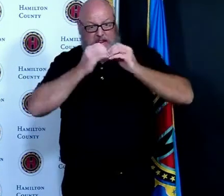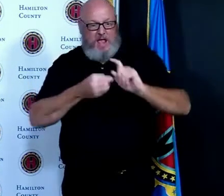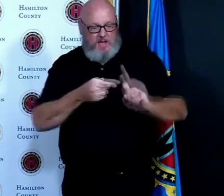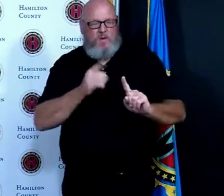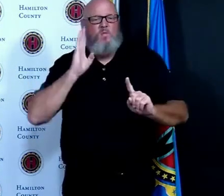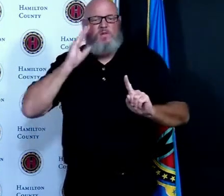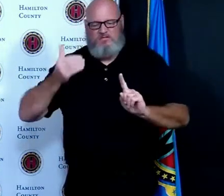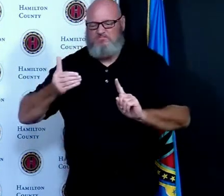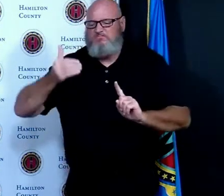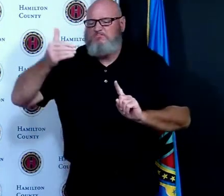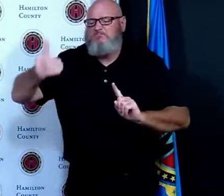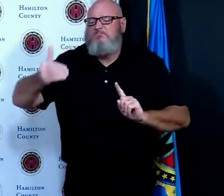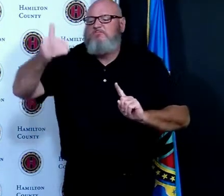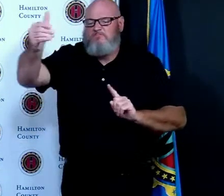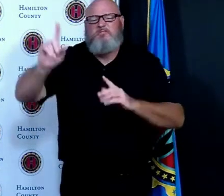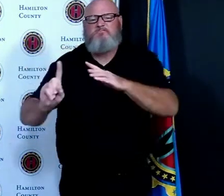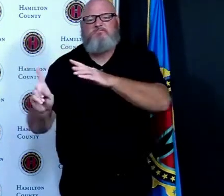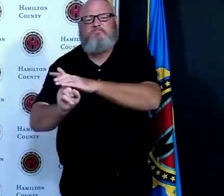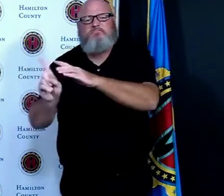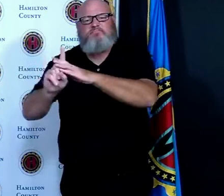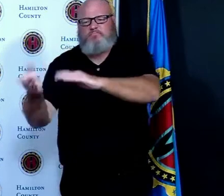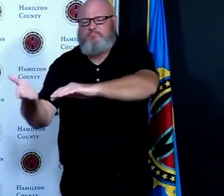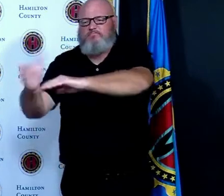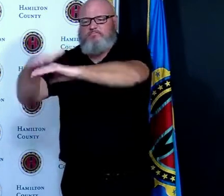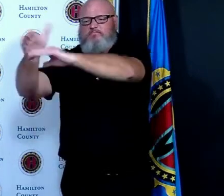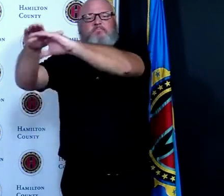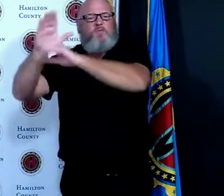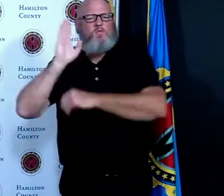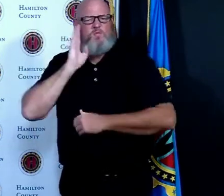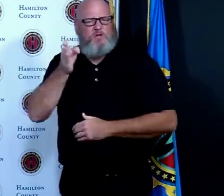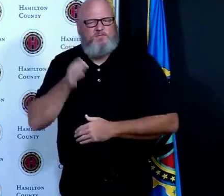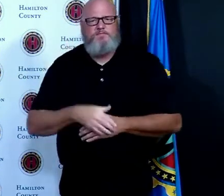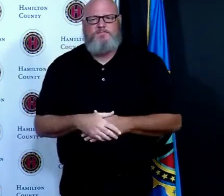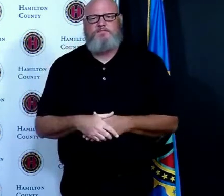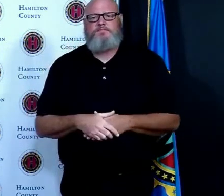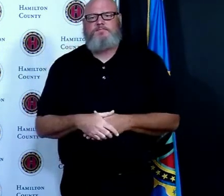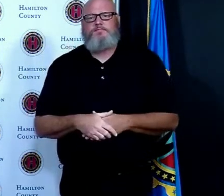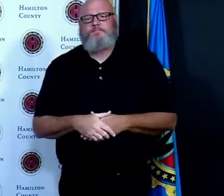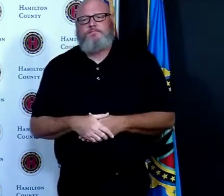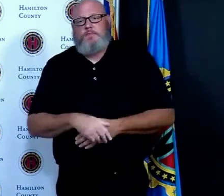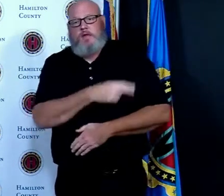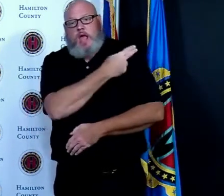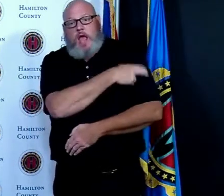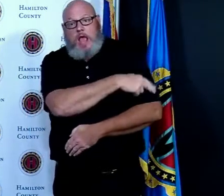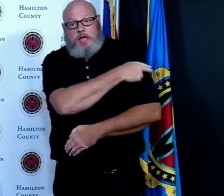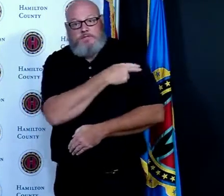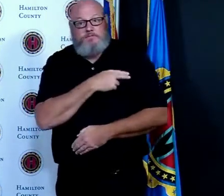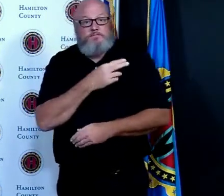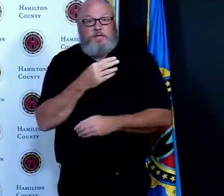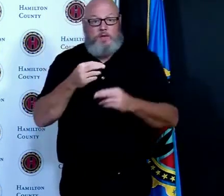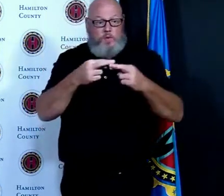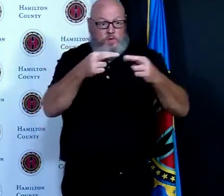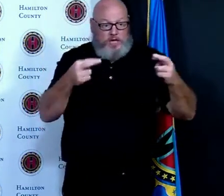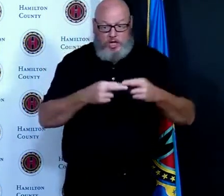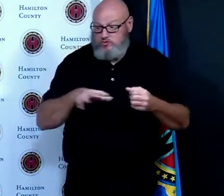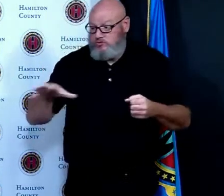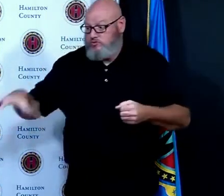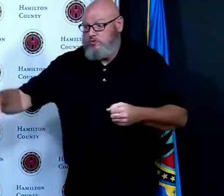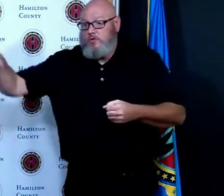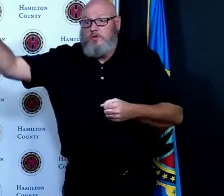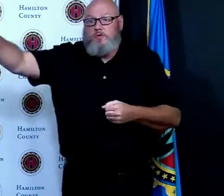and regional hospitalizations are higher than they have ever been for Hamilton County and ominously